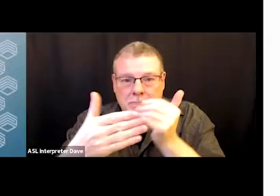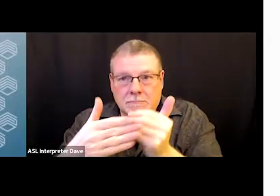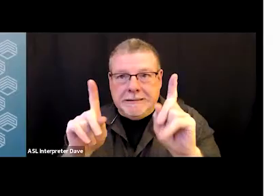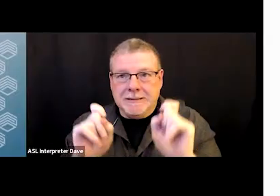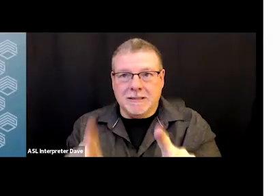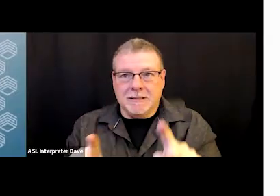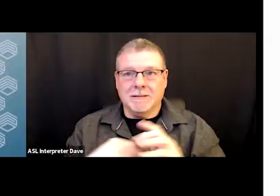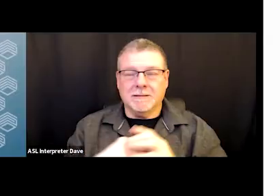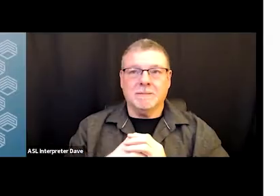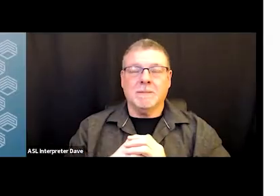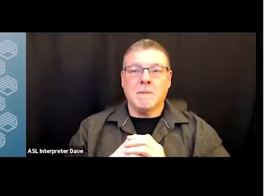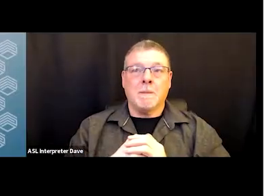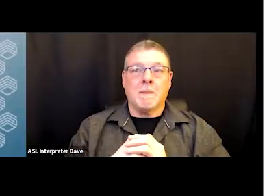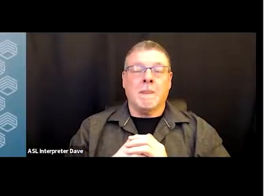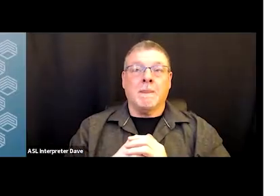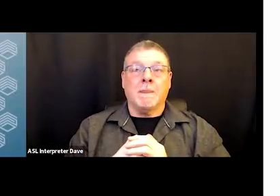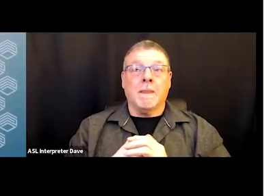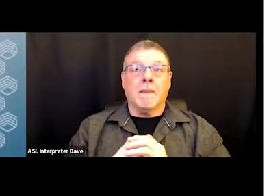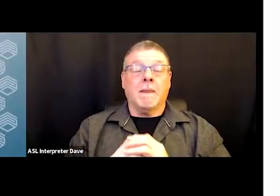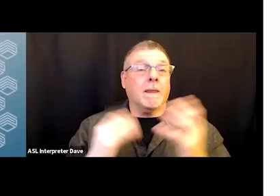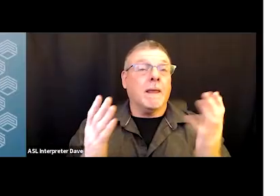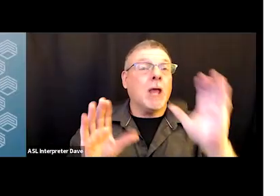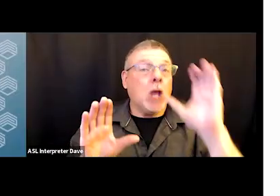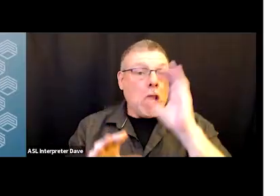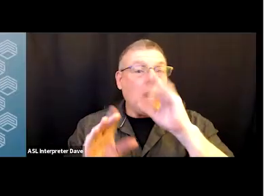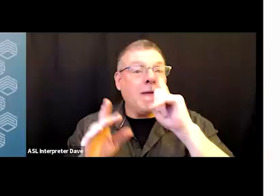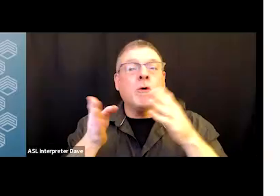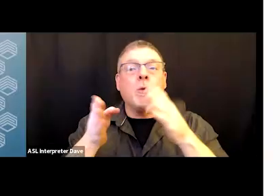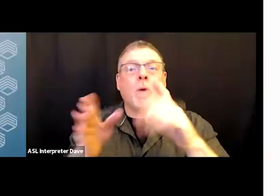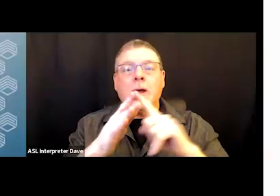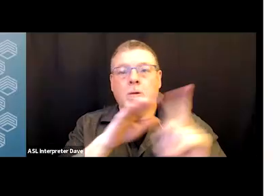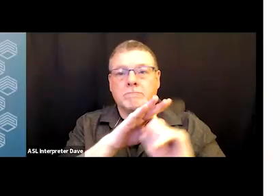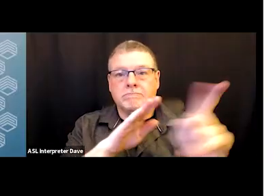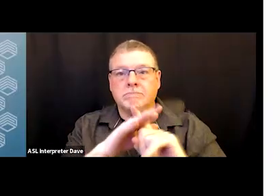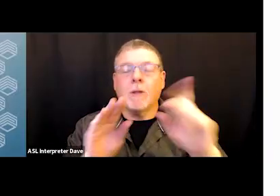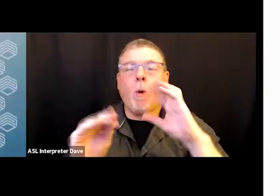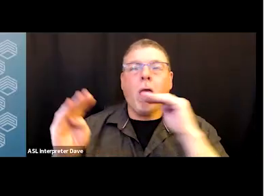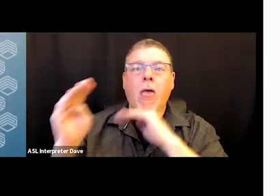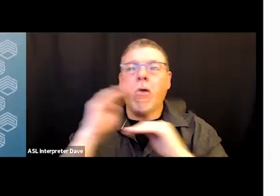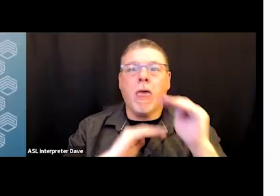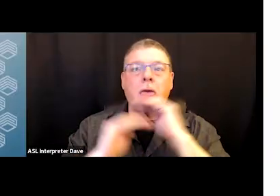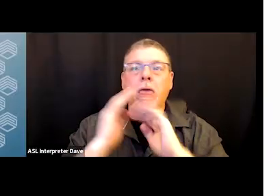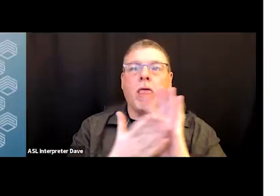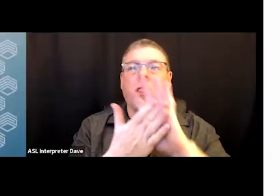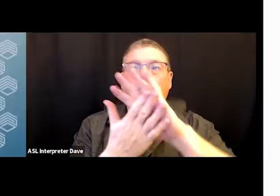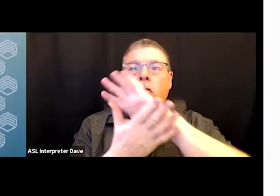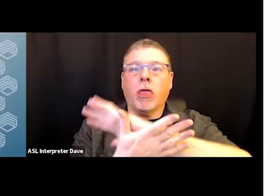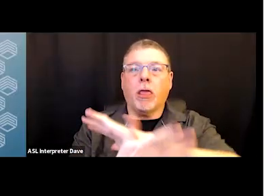They may be looking at exits or fabricating excuses to avoid the test entirely.